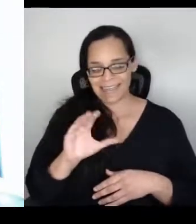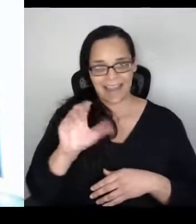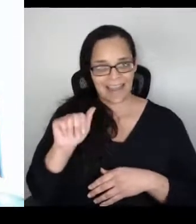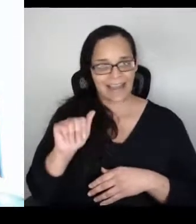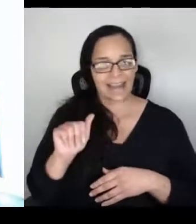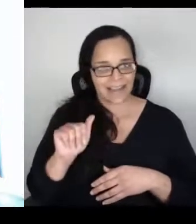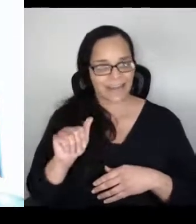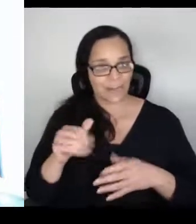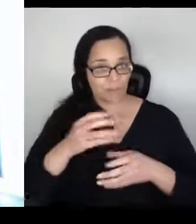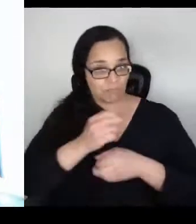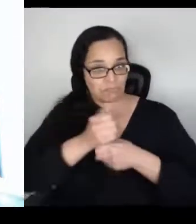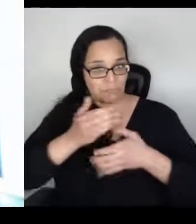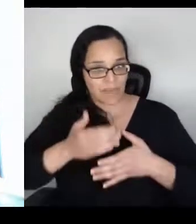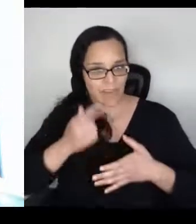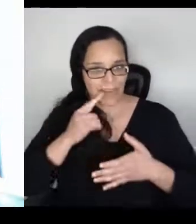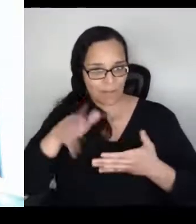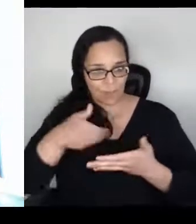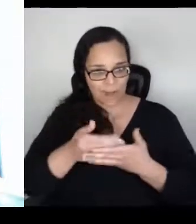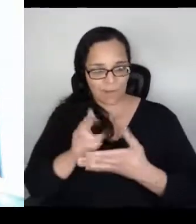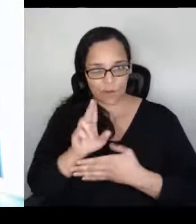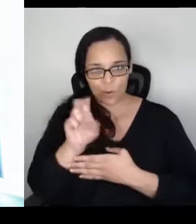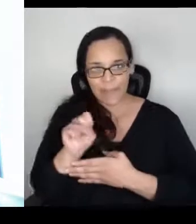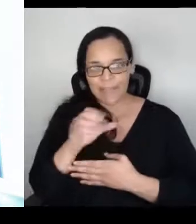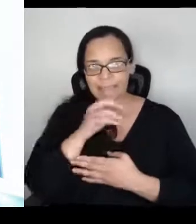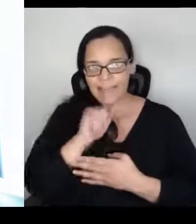who've experienced firsthand being detained,